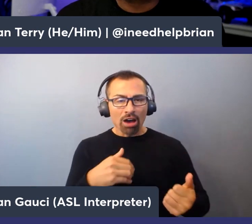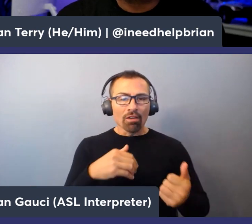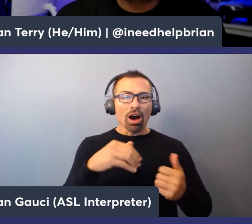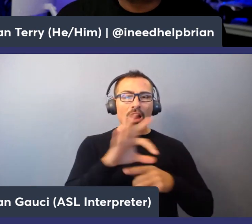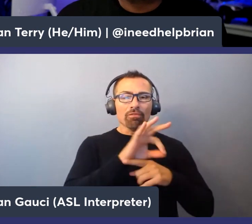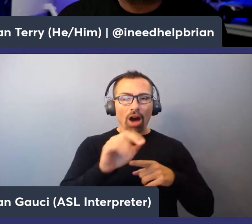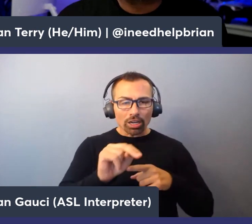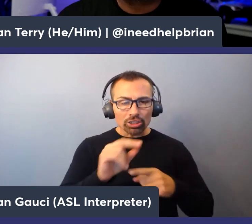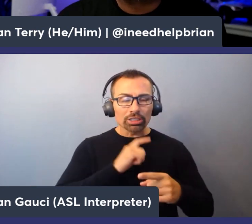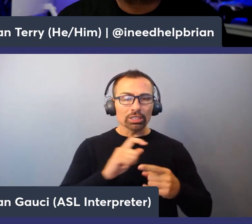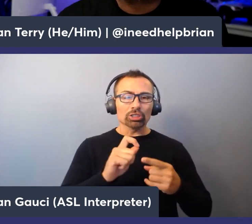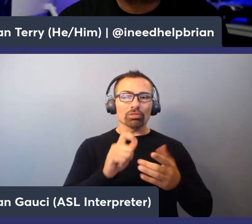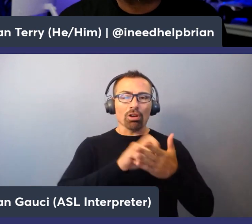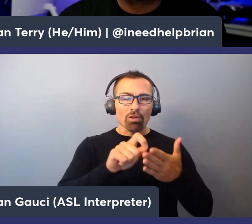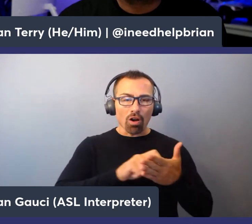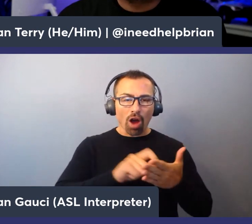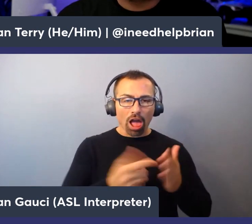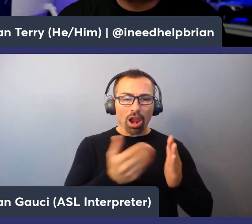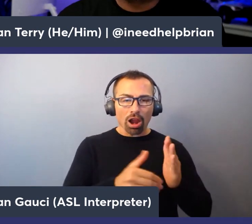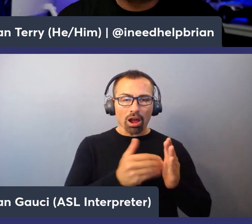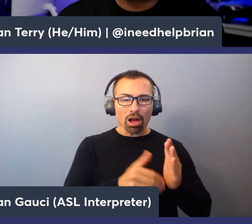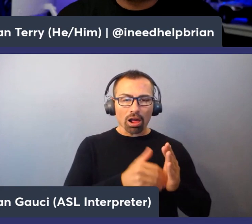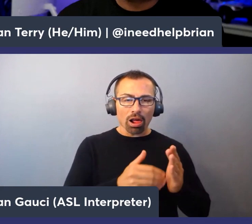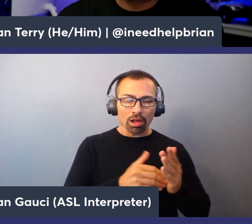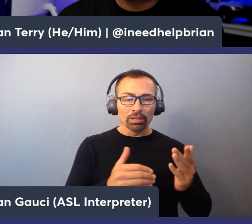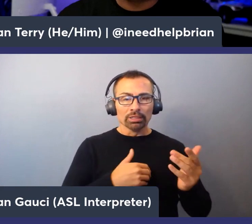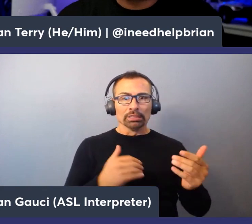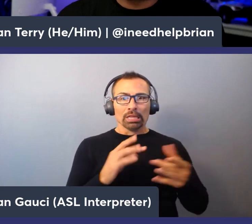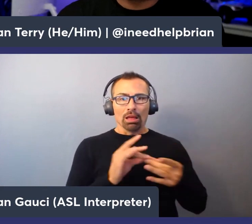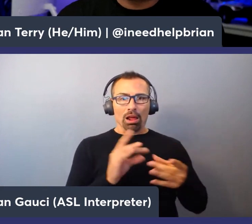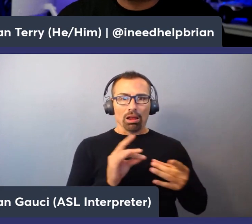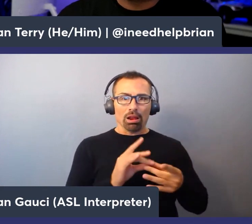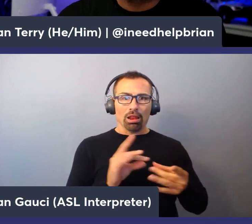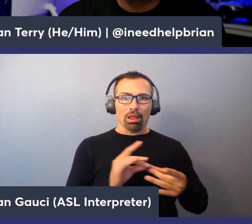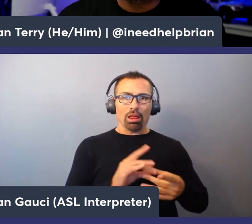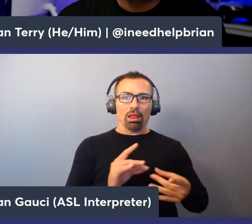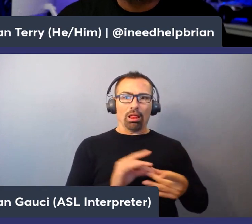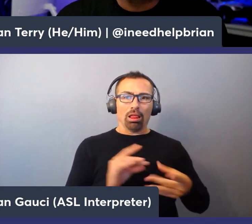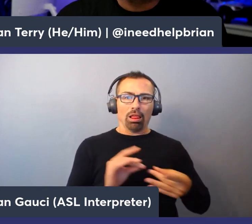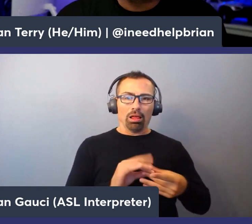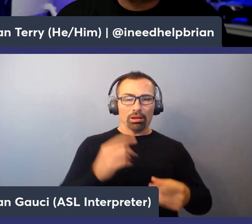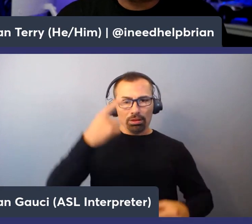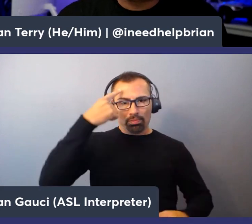and bigger and bigger and bigger and bigger in memory table which is where we start to see,